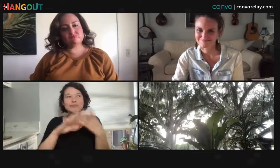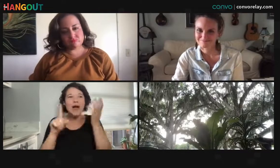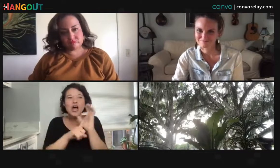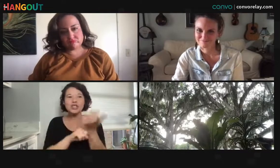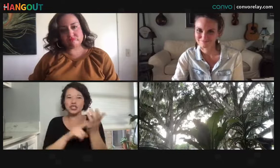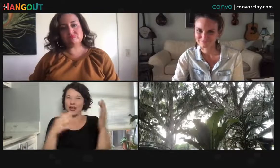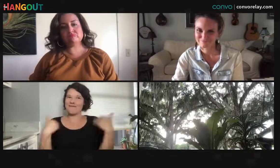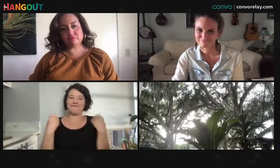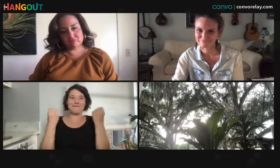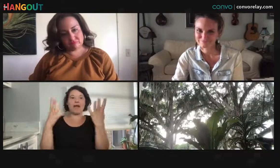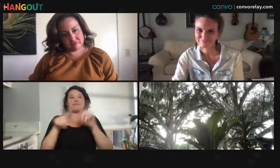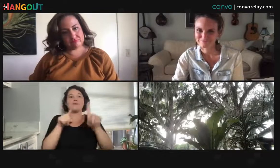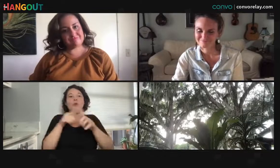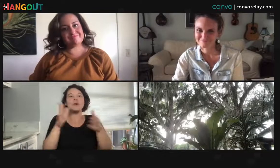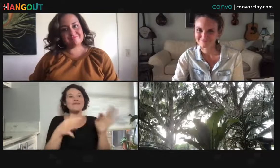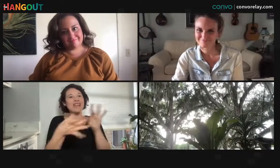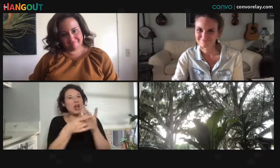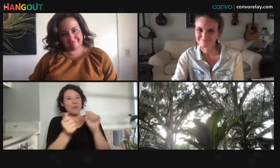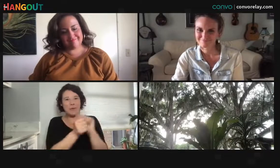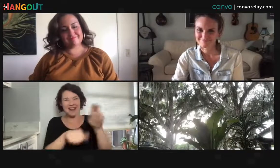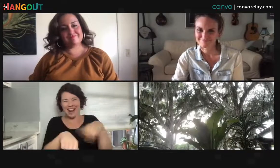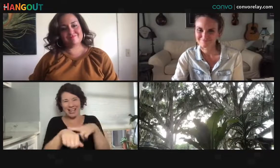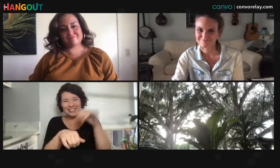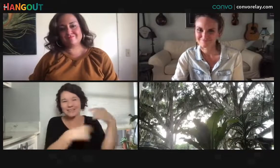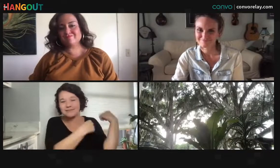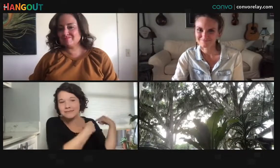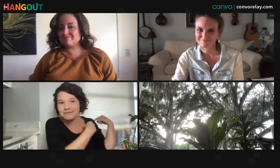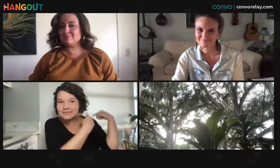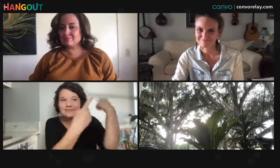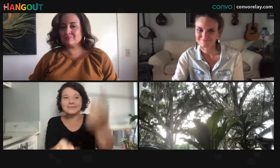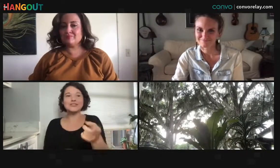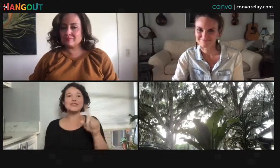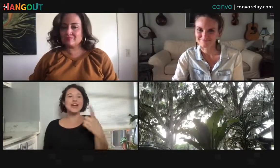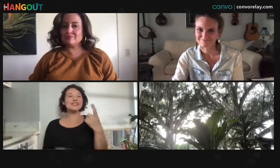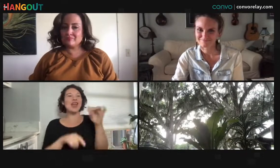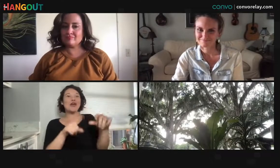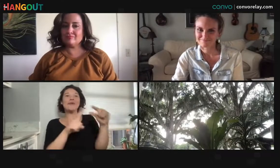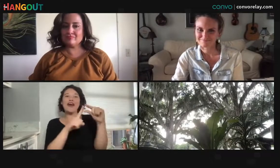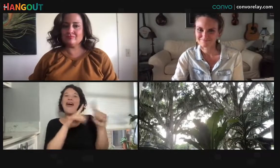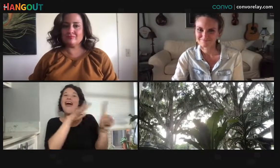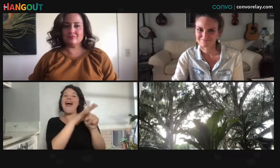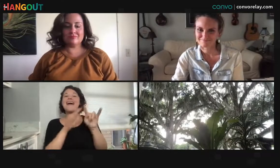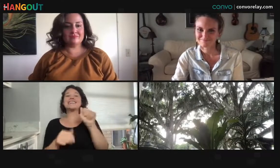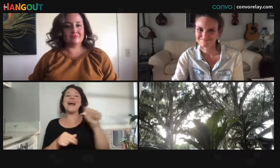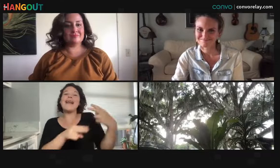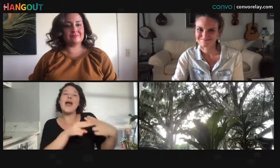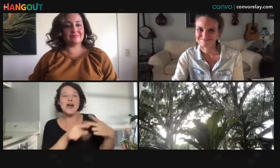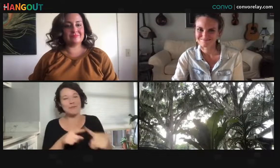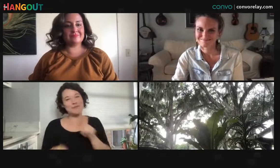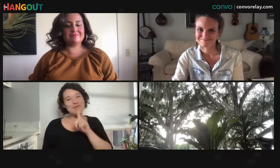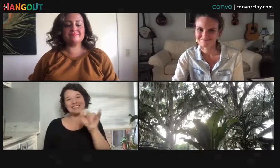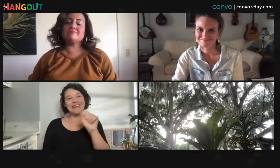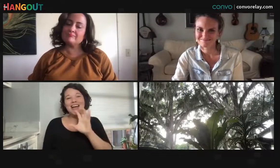very natural it's embraced in a lot of communities who have had various ways of connecting with nature over time it's